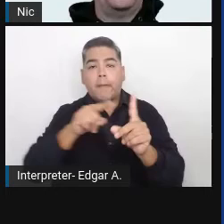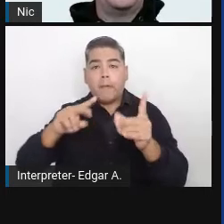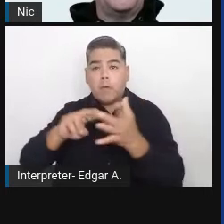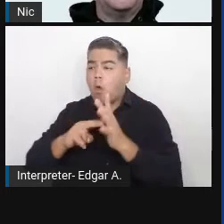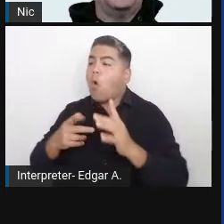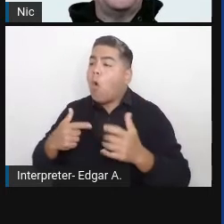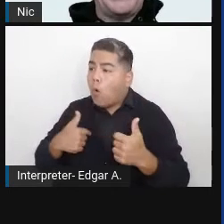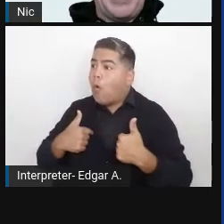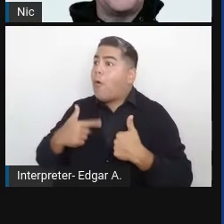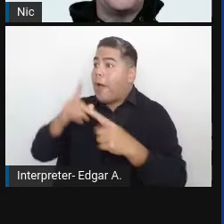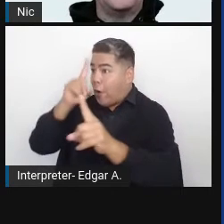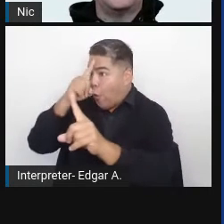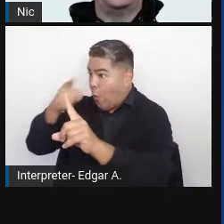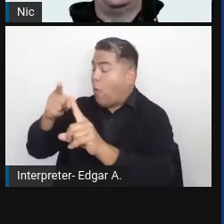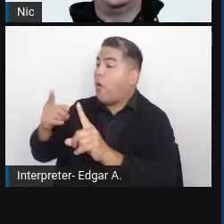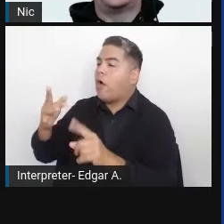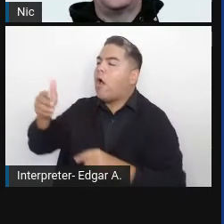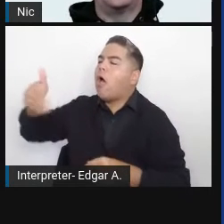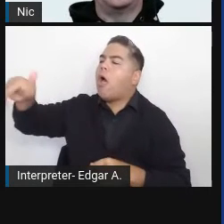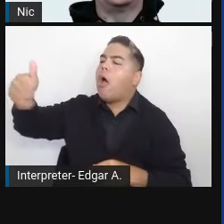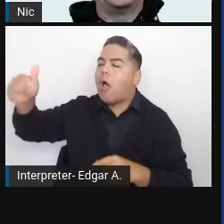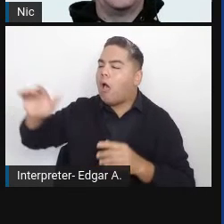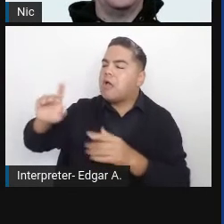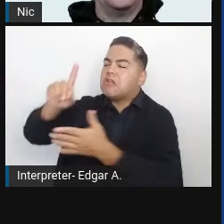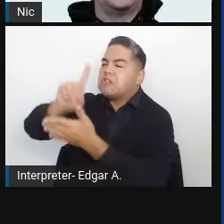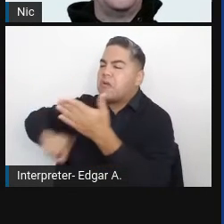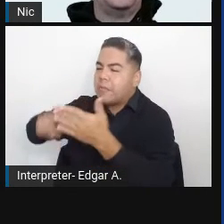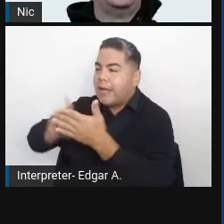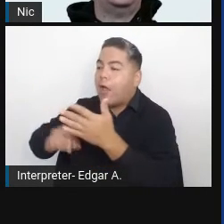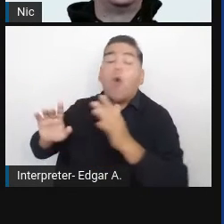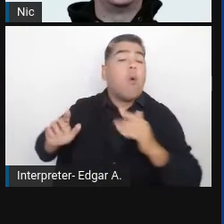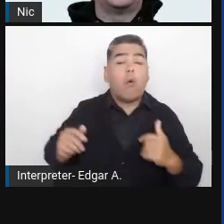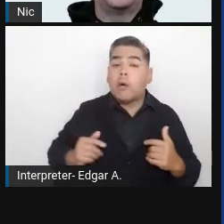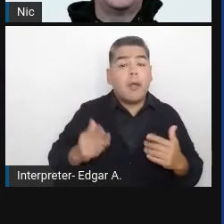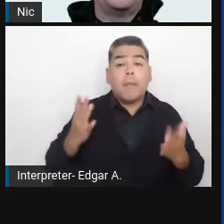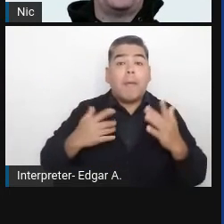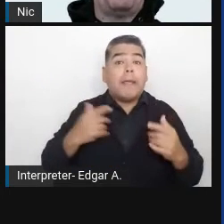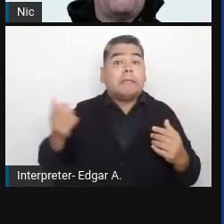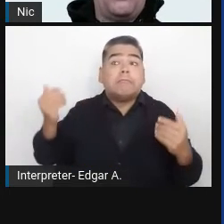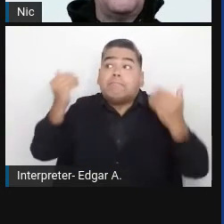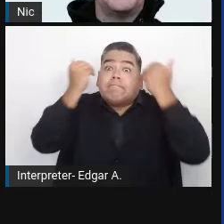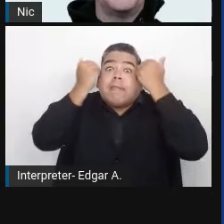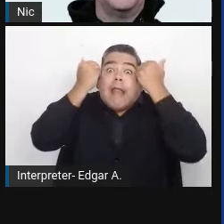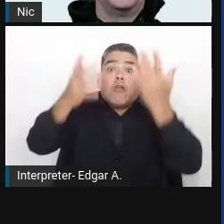We're talking about actions, and we're talking about language, we're talking about policies.